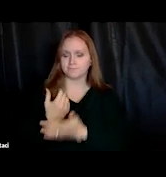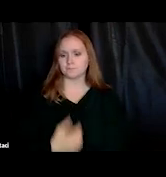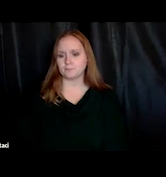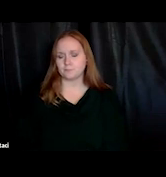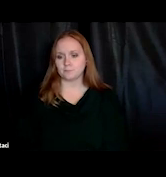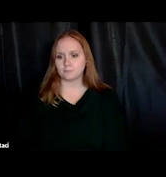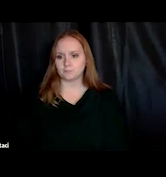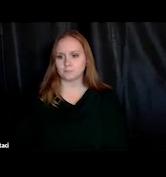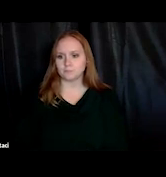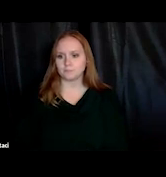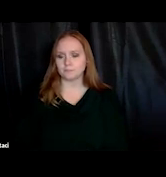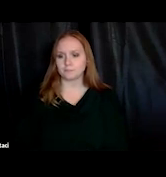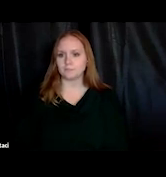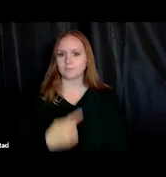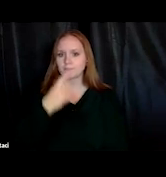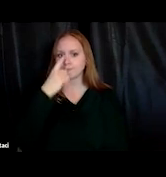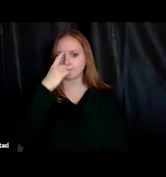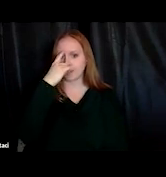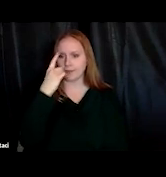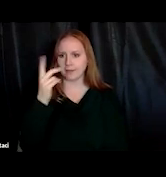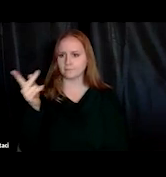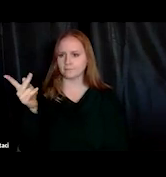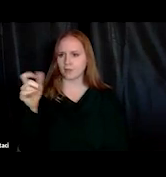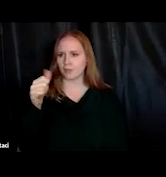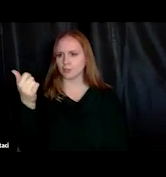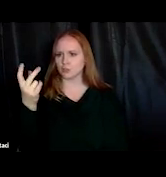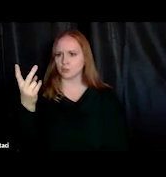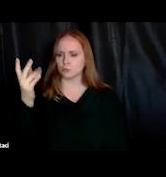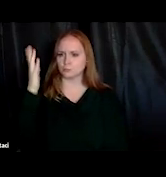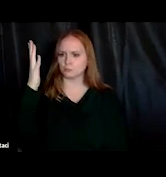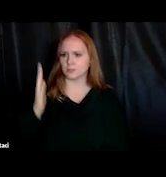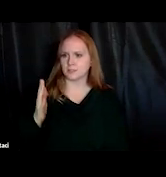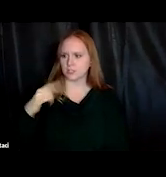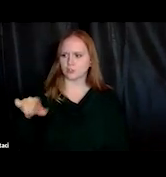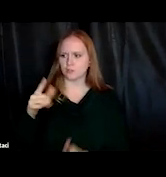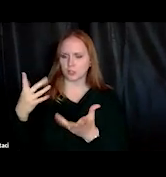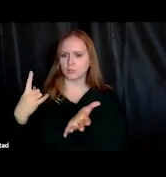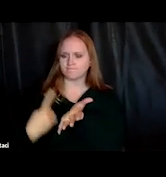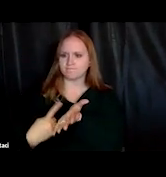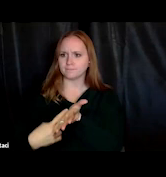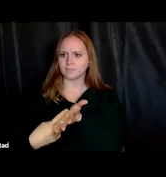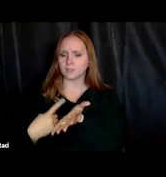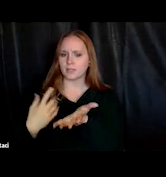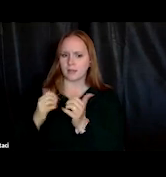I think Sametra and Amanda both kind of touched on the ways that SOAR can be used as a tool